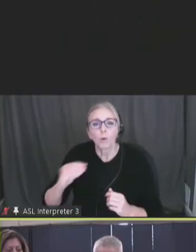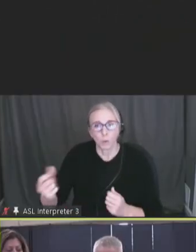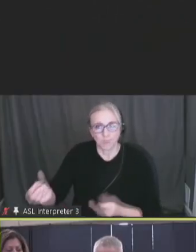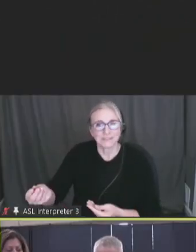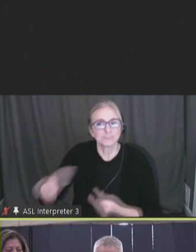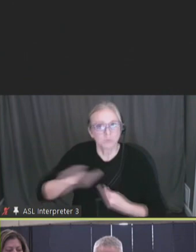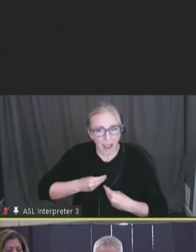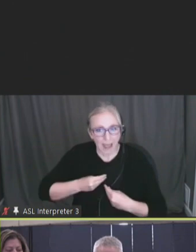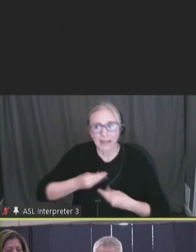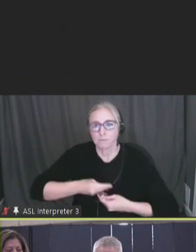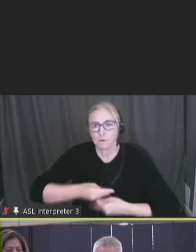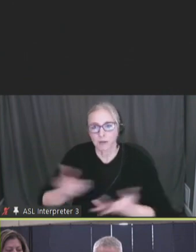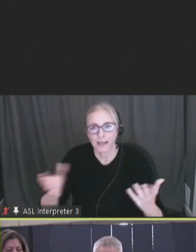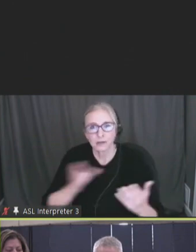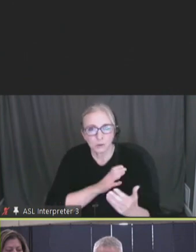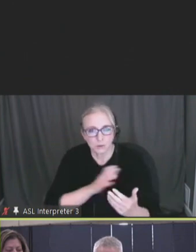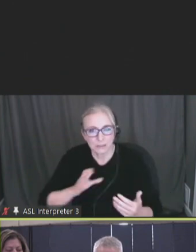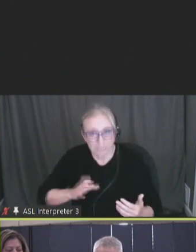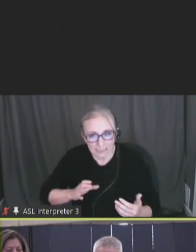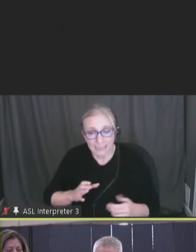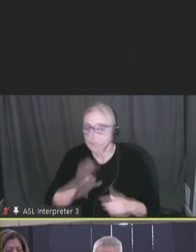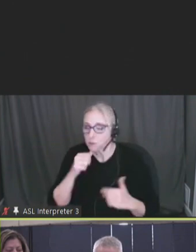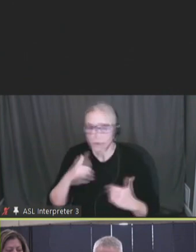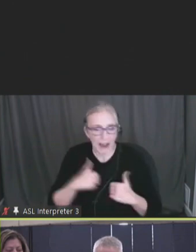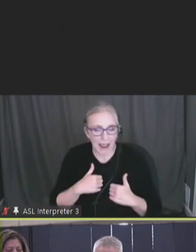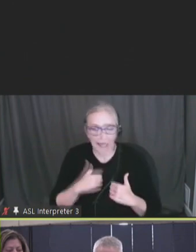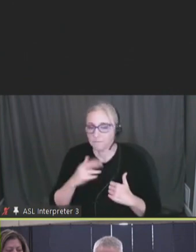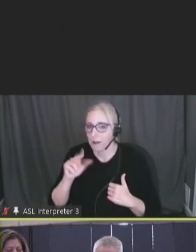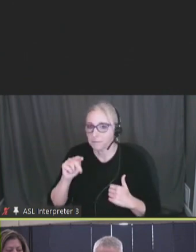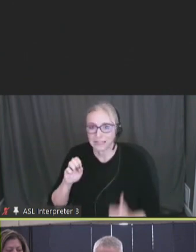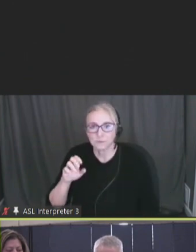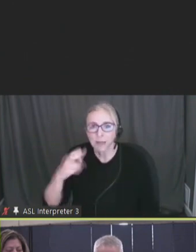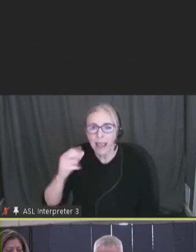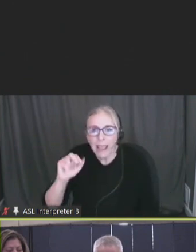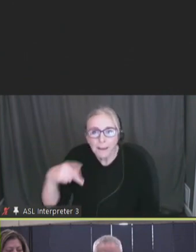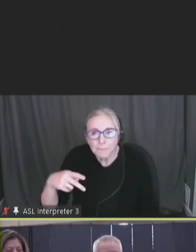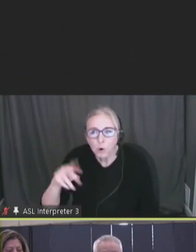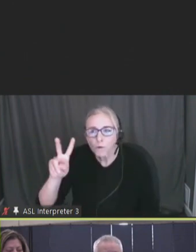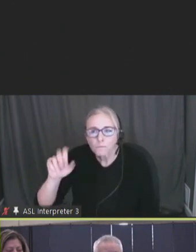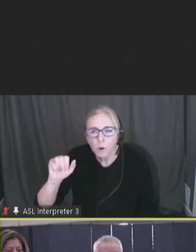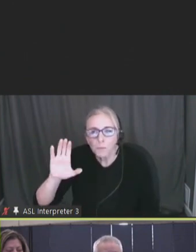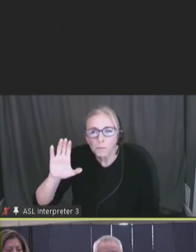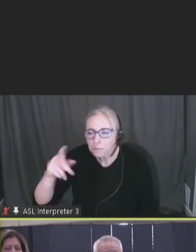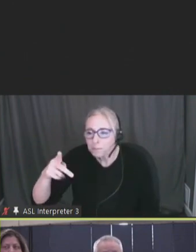to members of the committee. We do not have updates from AHIP or VAPAC at this time. Well,